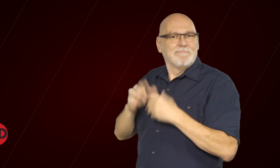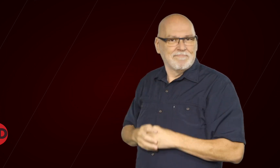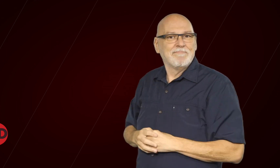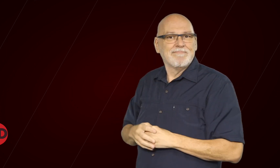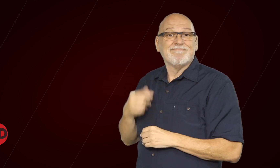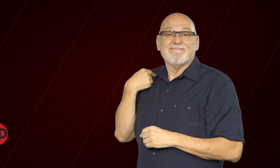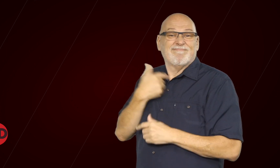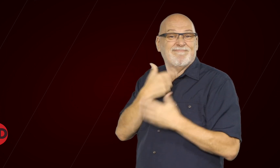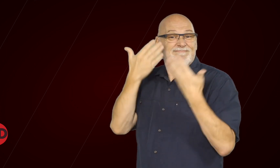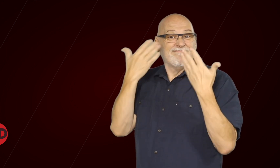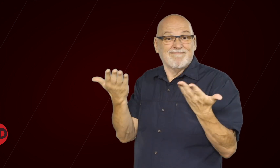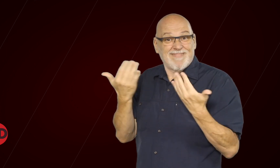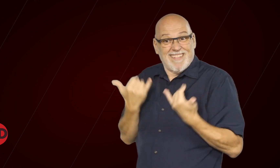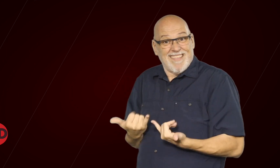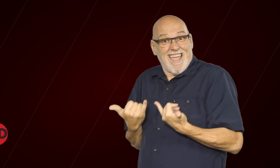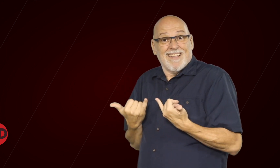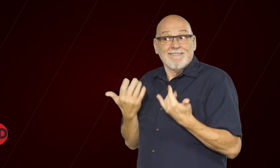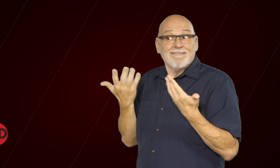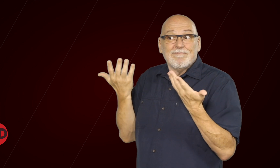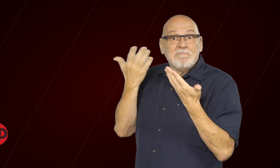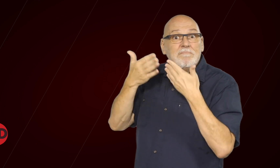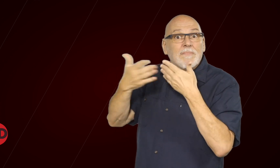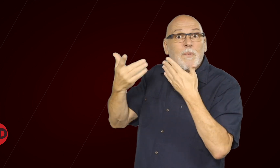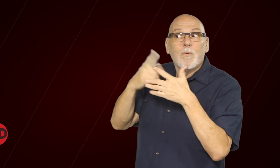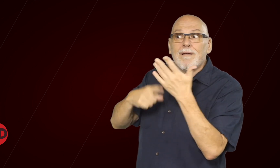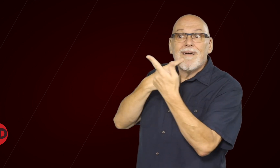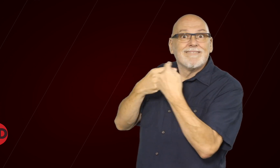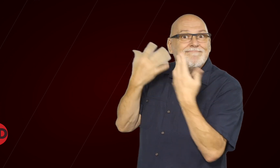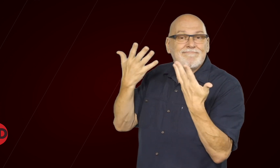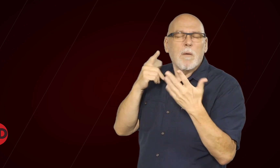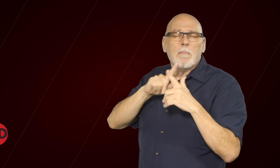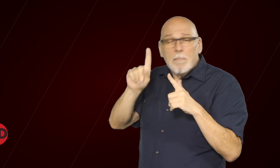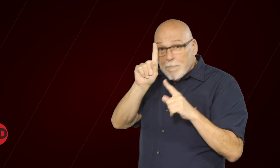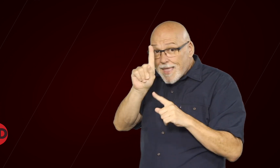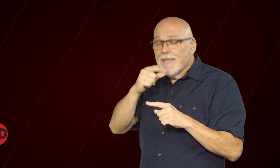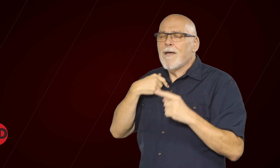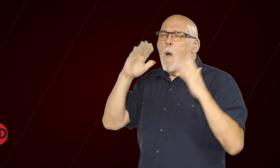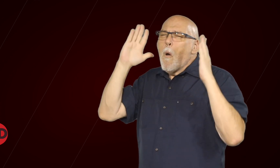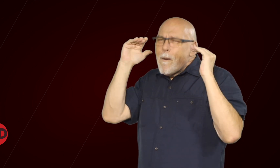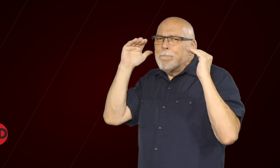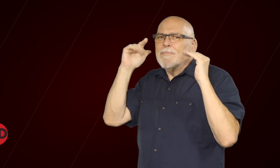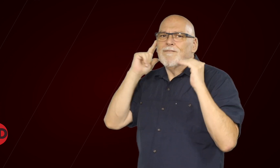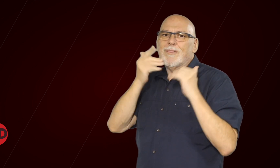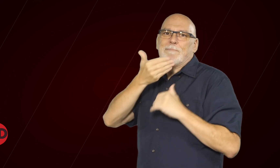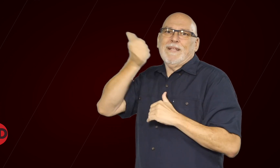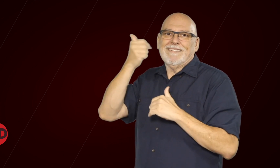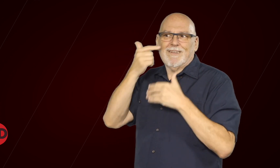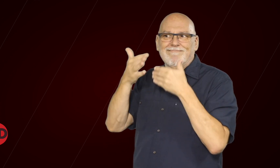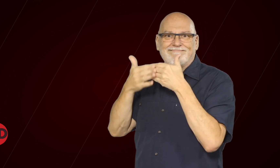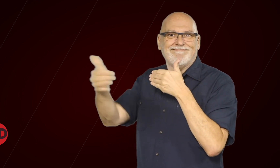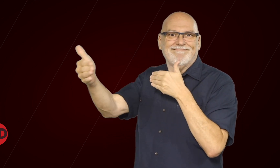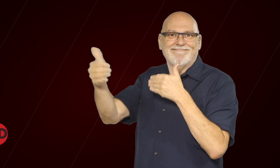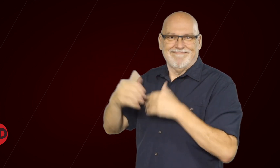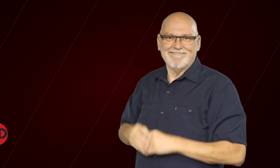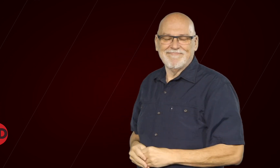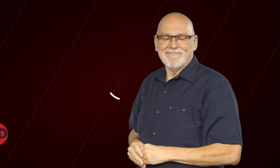We do not know but can hope for the best.